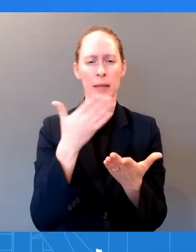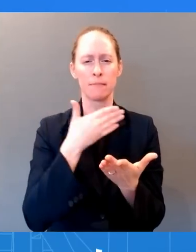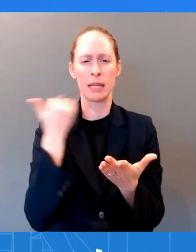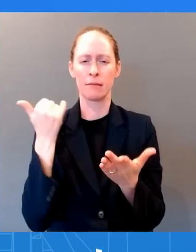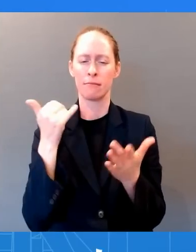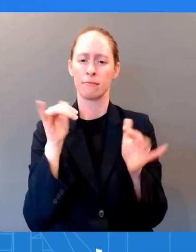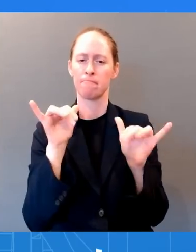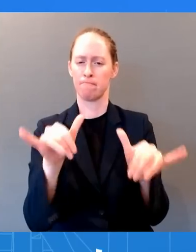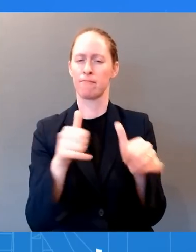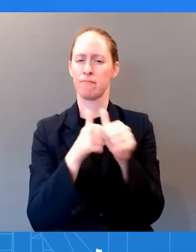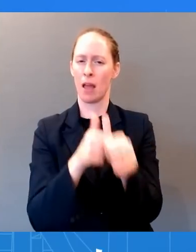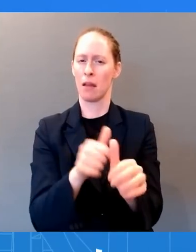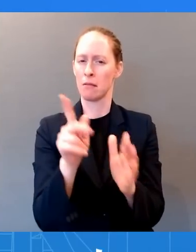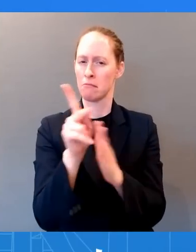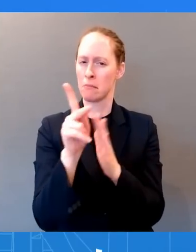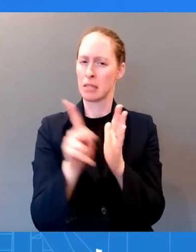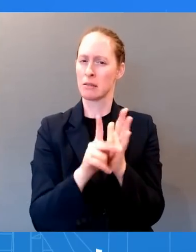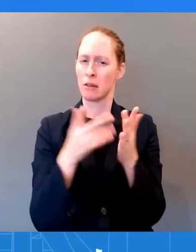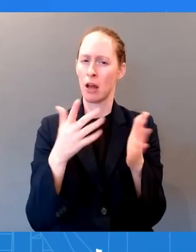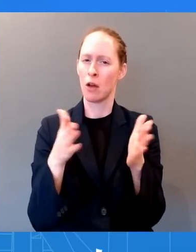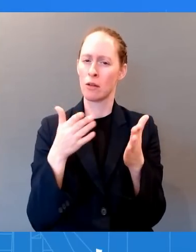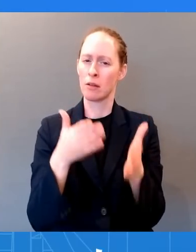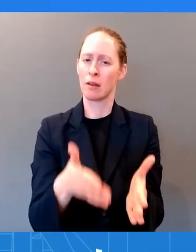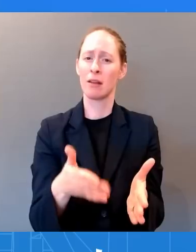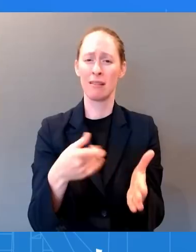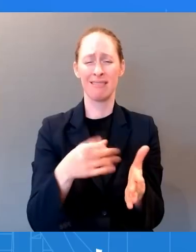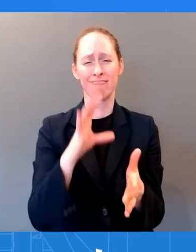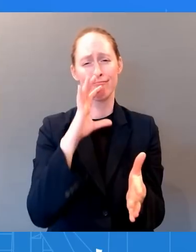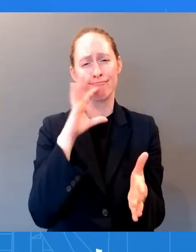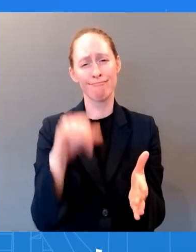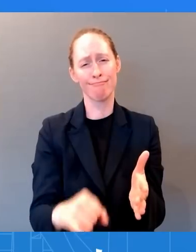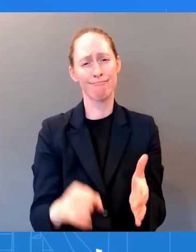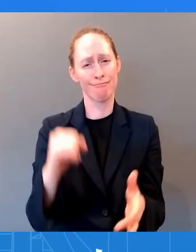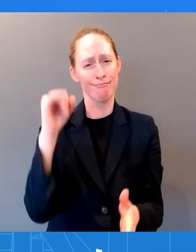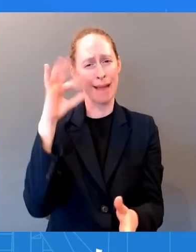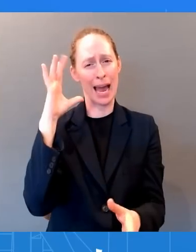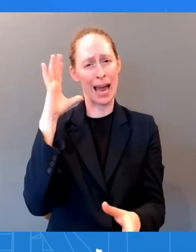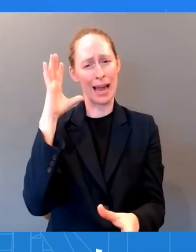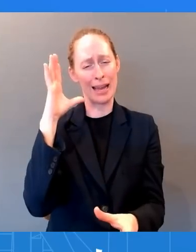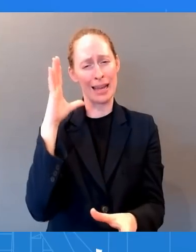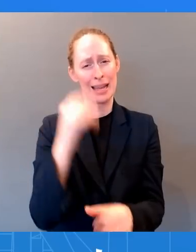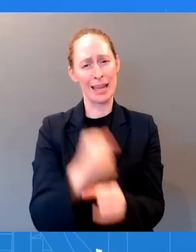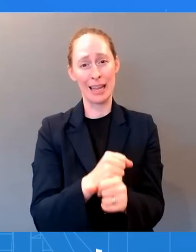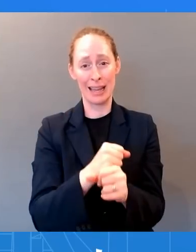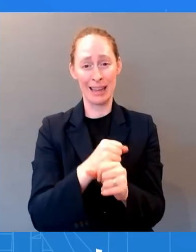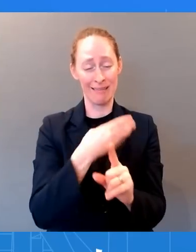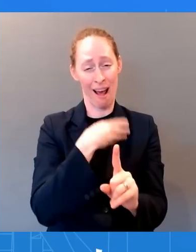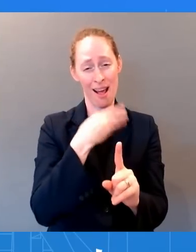for decades and across administrations. We remain committed to the -- our One China policy.